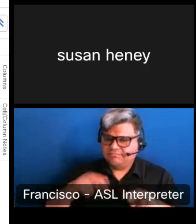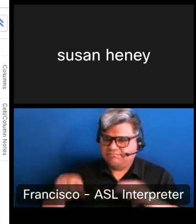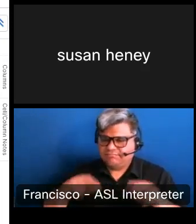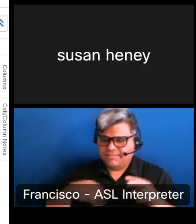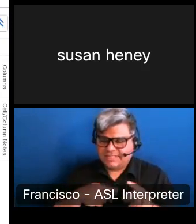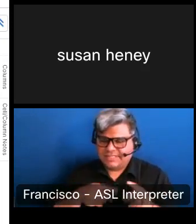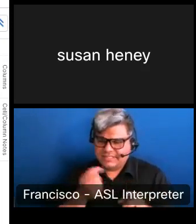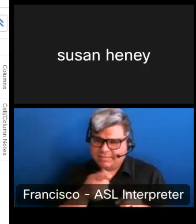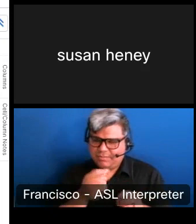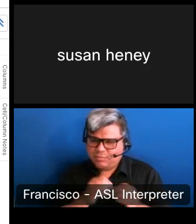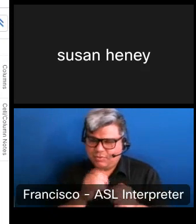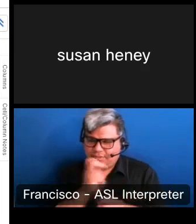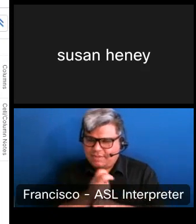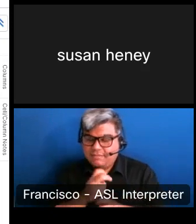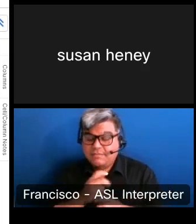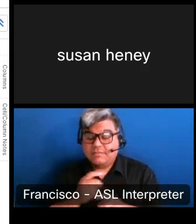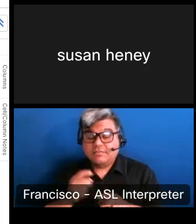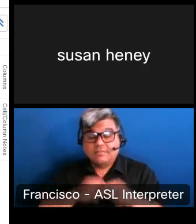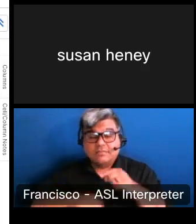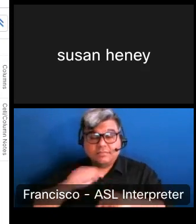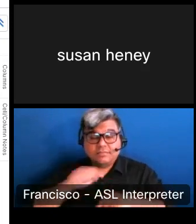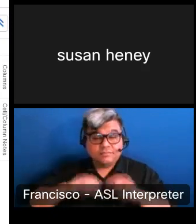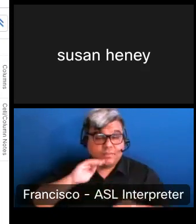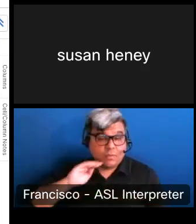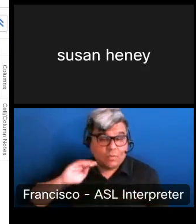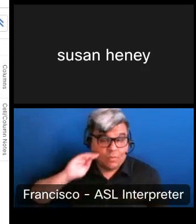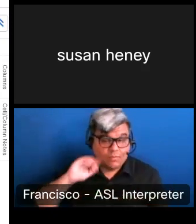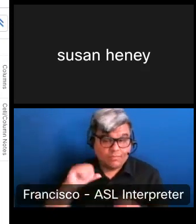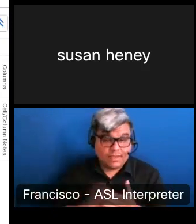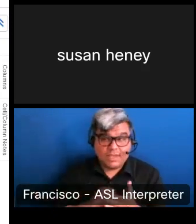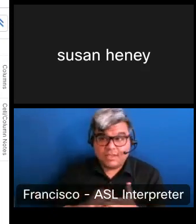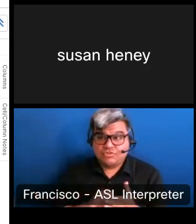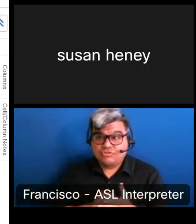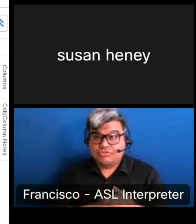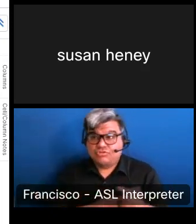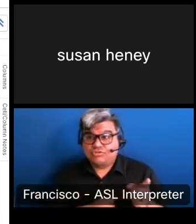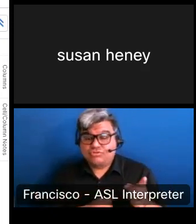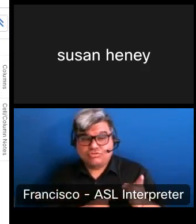at the homepage of data.census.gov by clicking the census logo in the upper left right here.